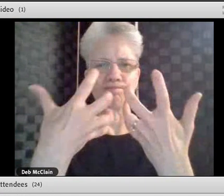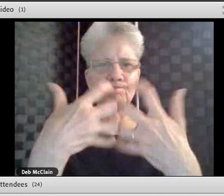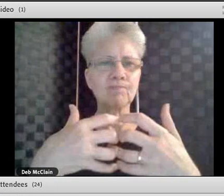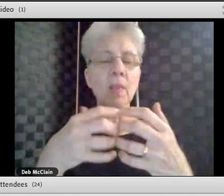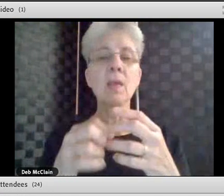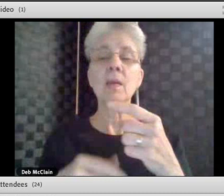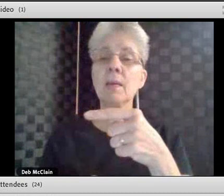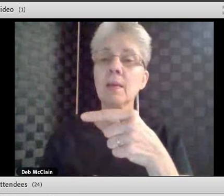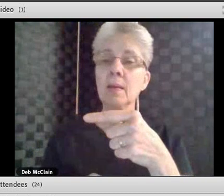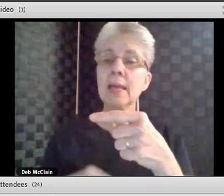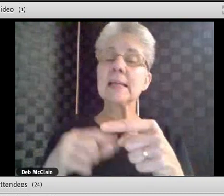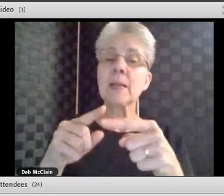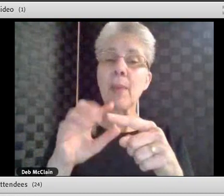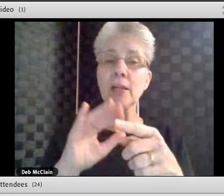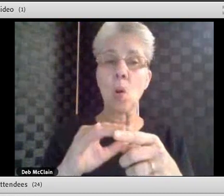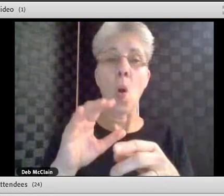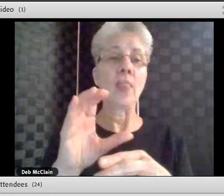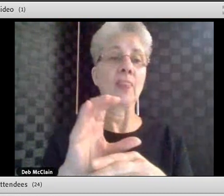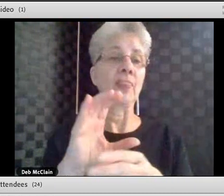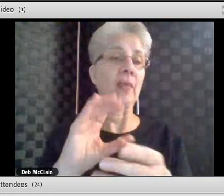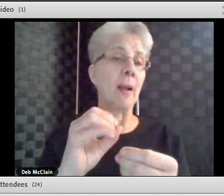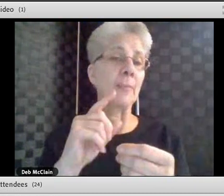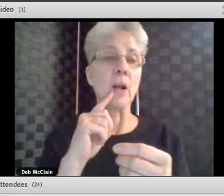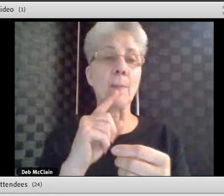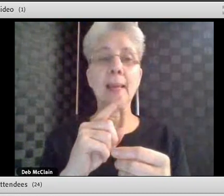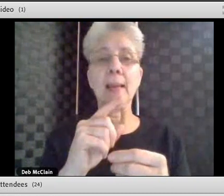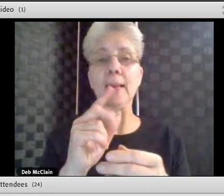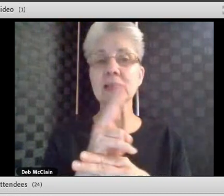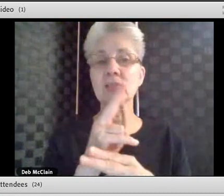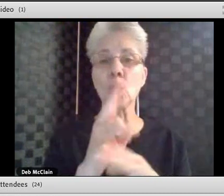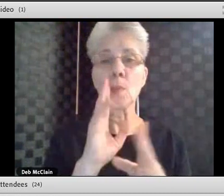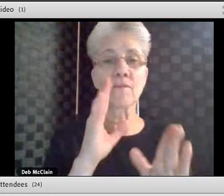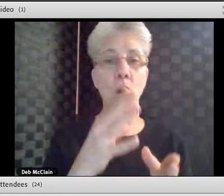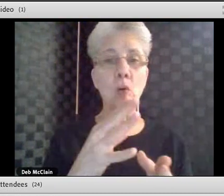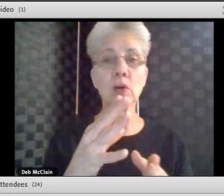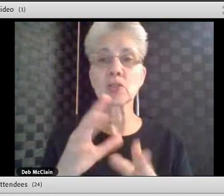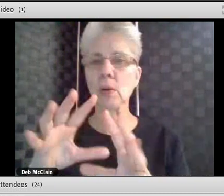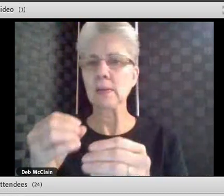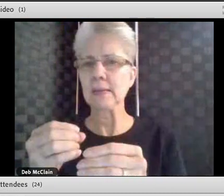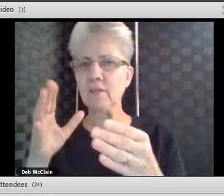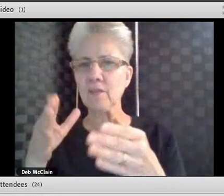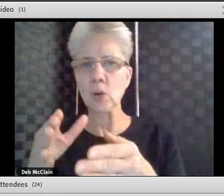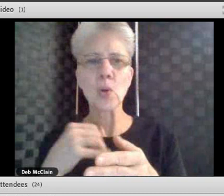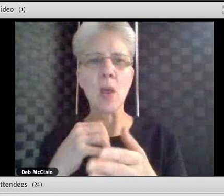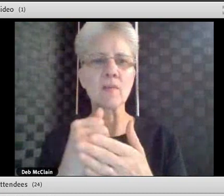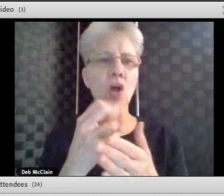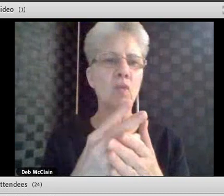it can be consumer-focused or enterprise-focused, so you've got software and content that you're looking at.